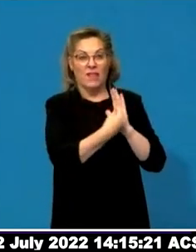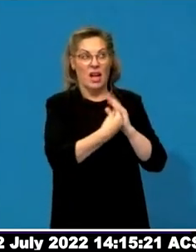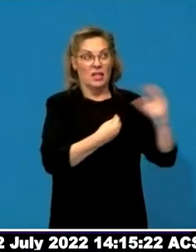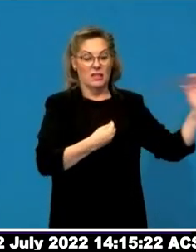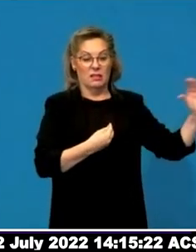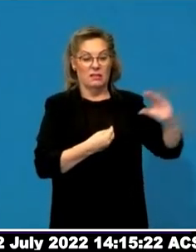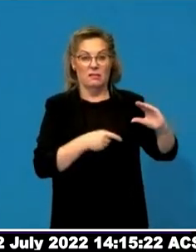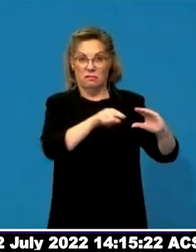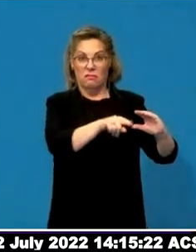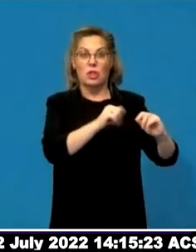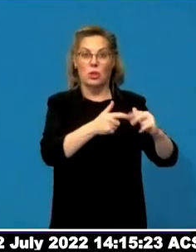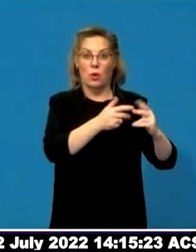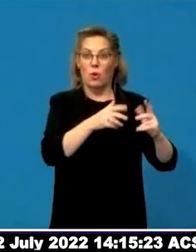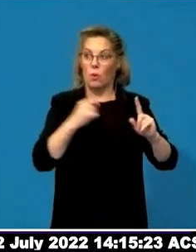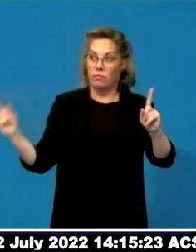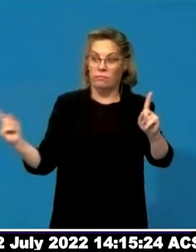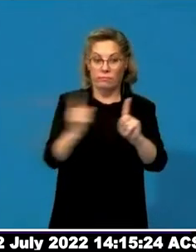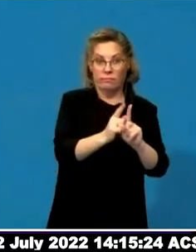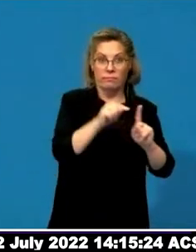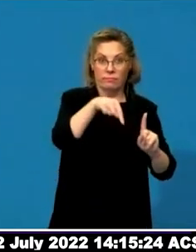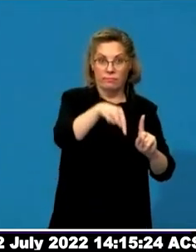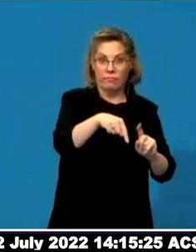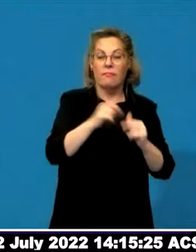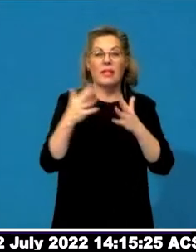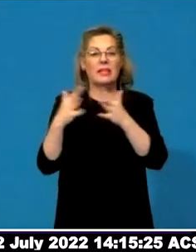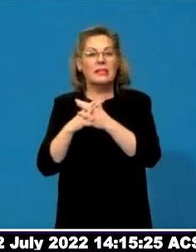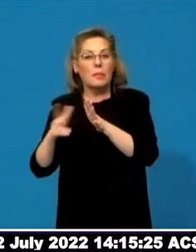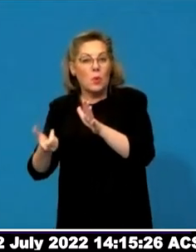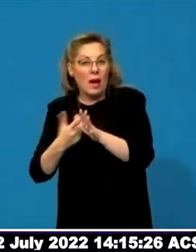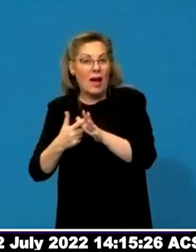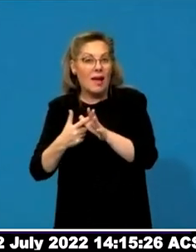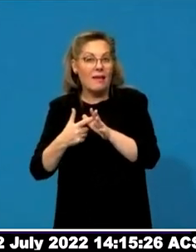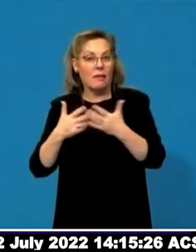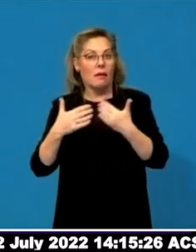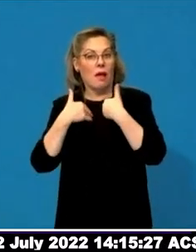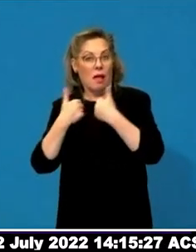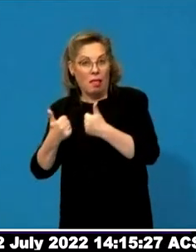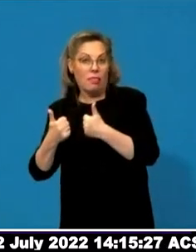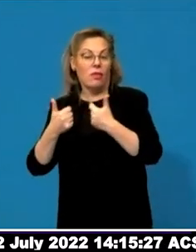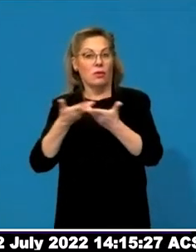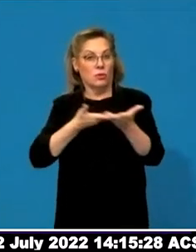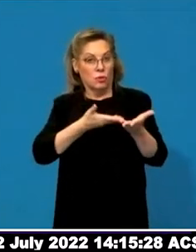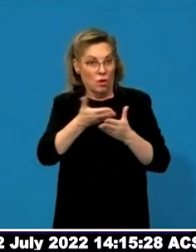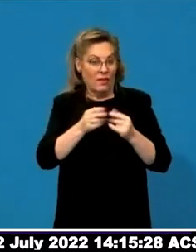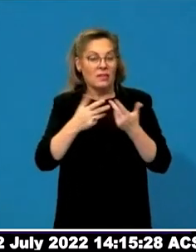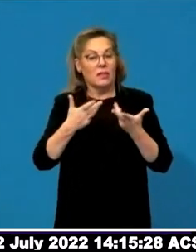So it's Ngaanyatjarra Health in WA and Nganampa Health in the APY Lands.